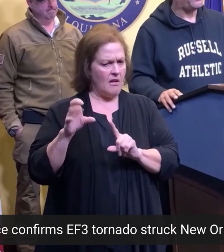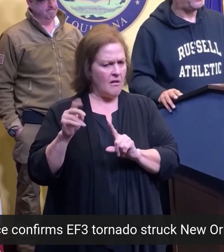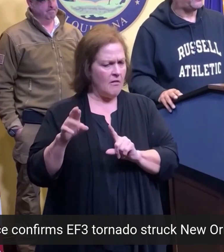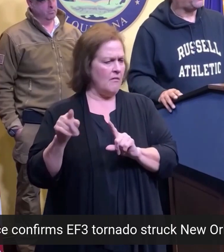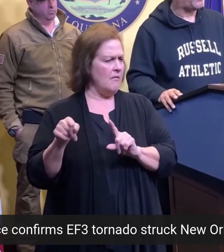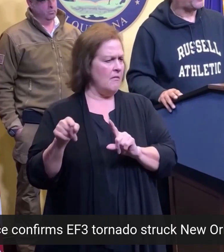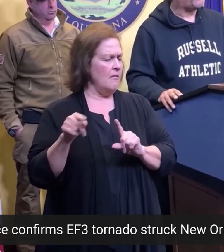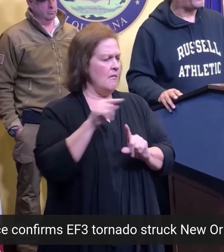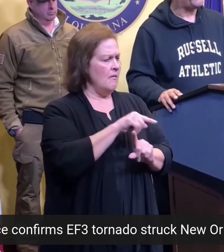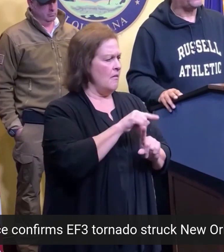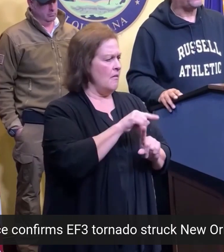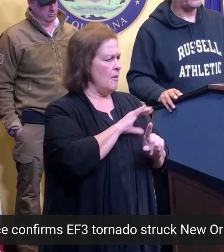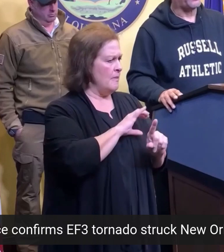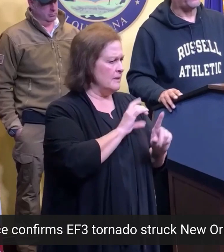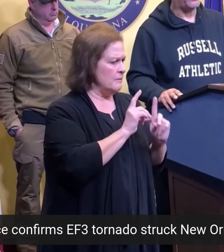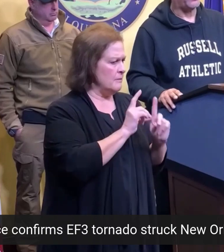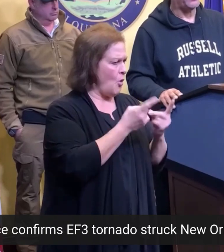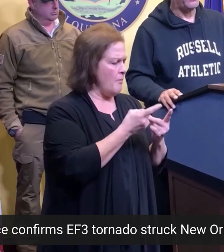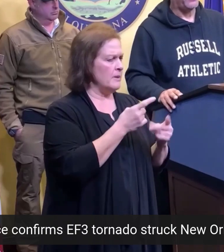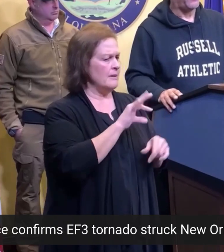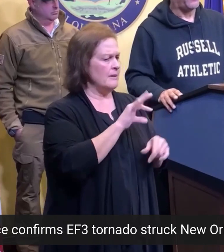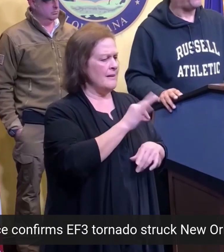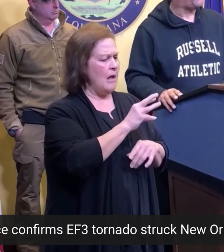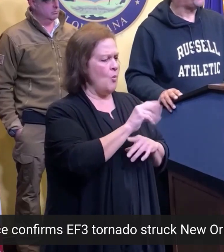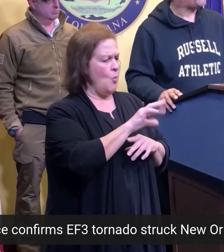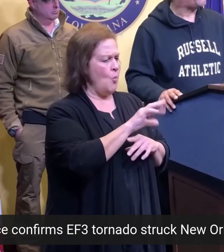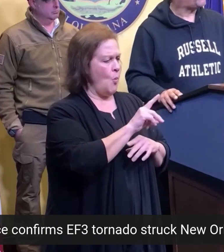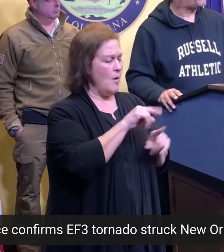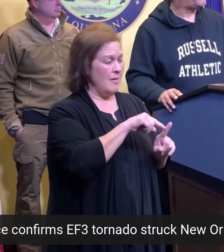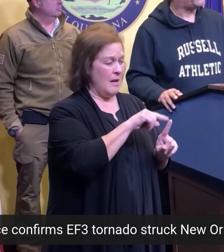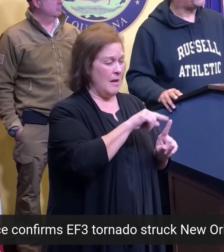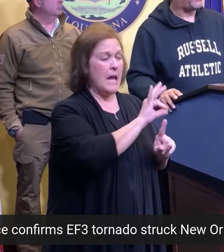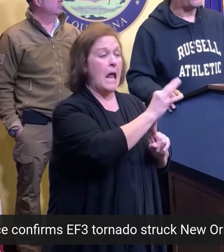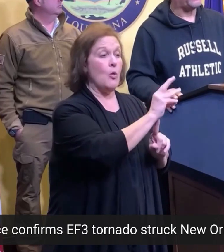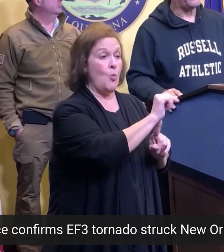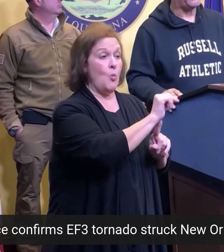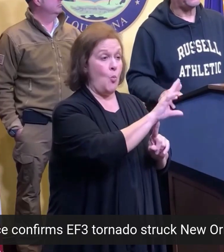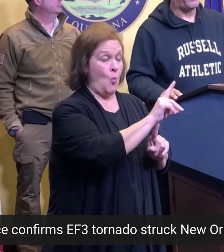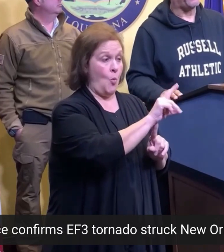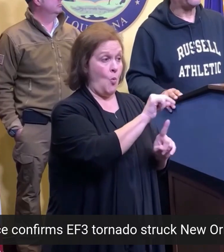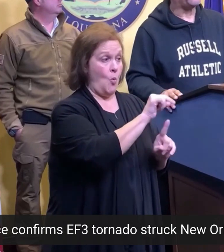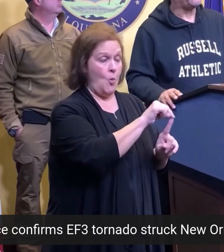uh who are out there in the lower ninth ward uh the lower ninth ward was actually spared